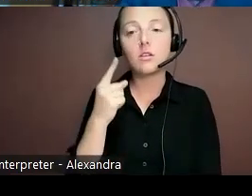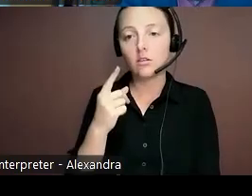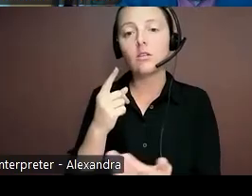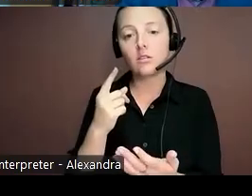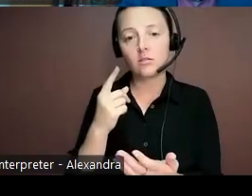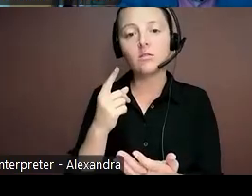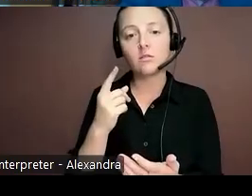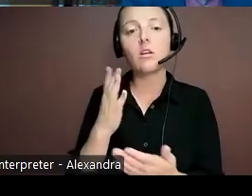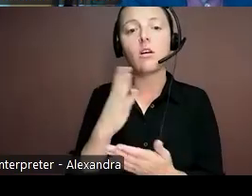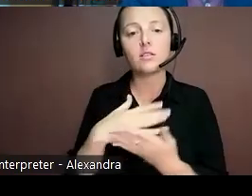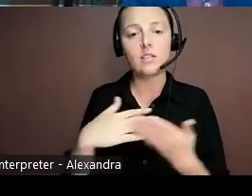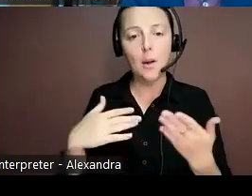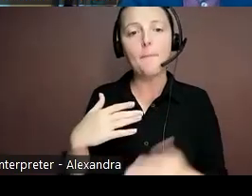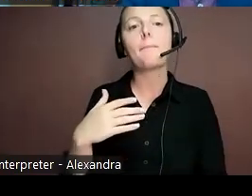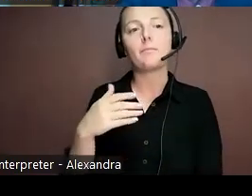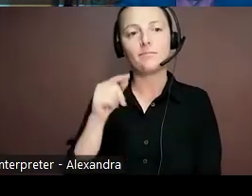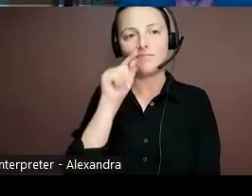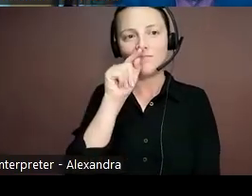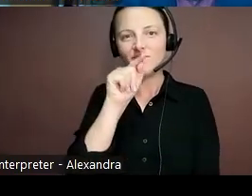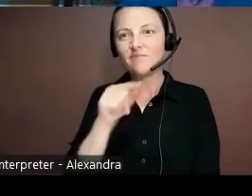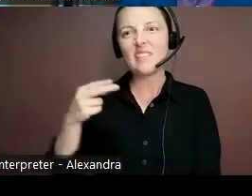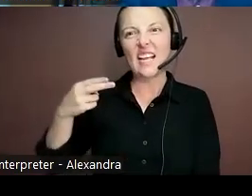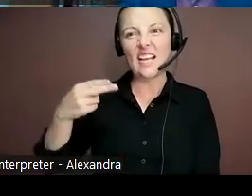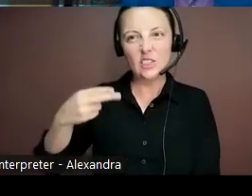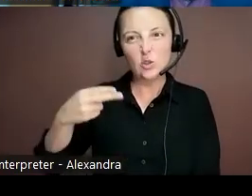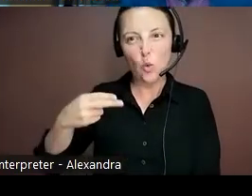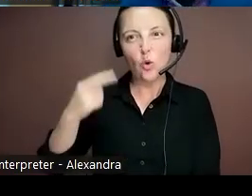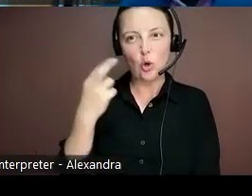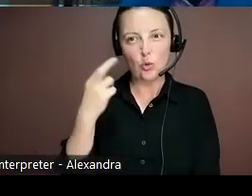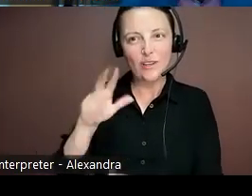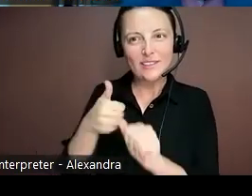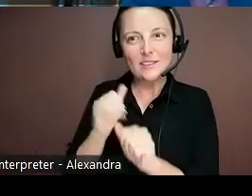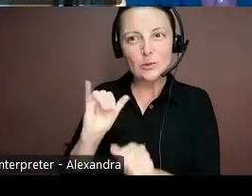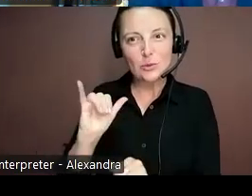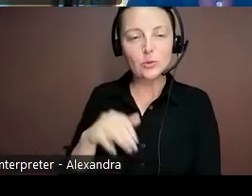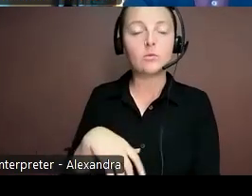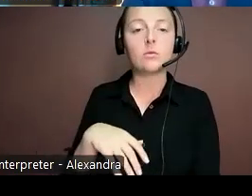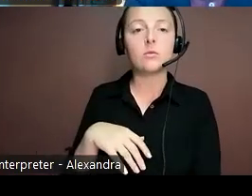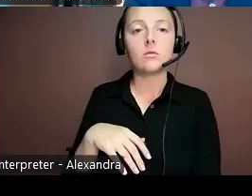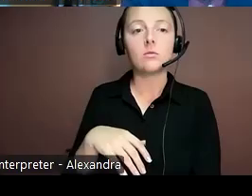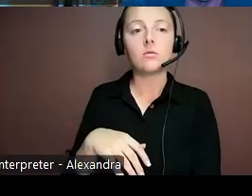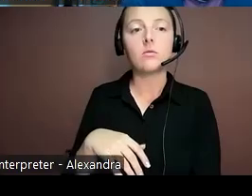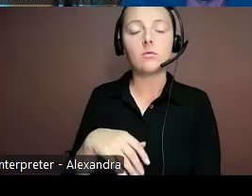um as well. U the ones that are often mod that are readily modifiable relatively